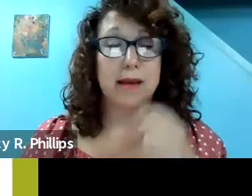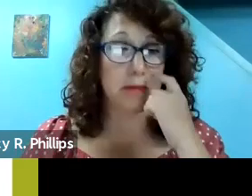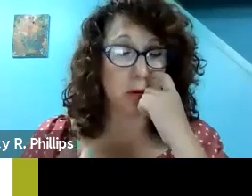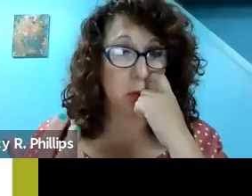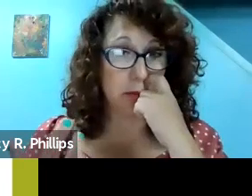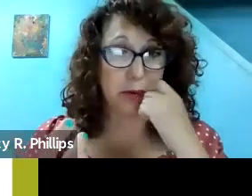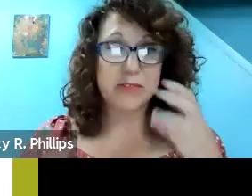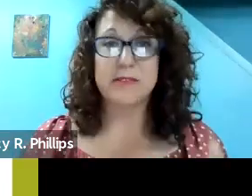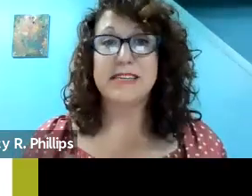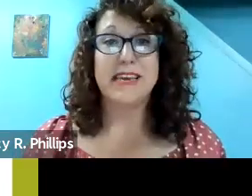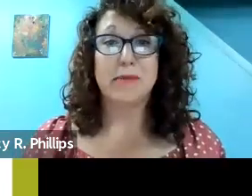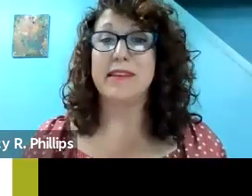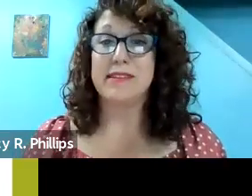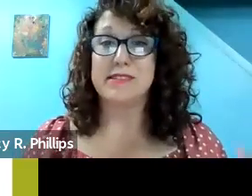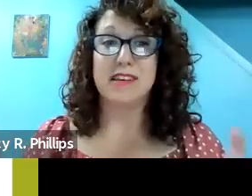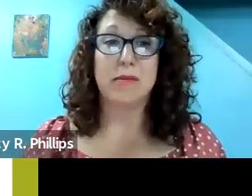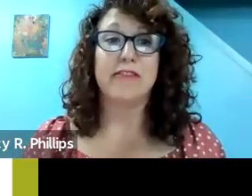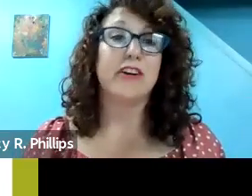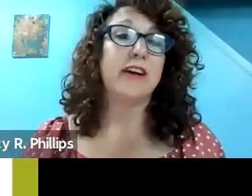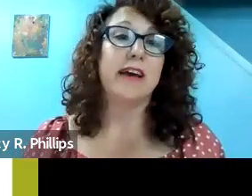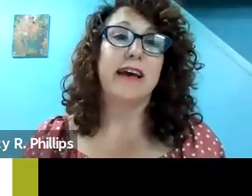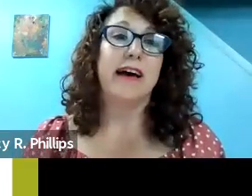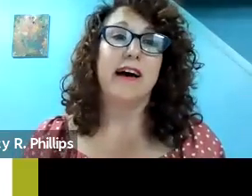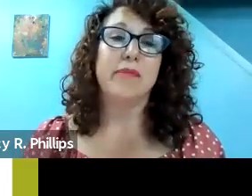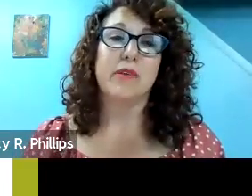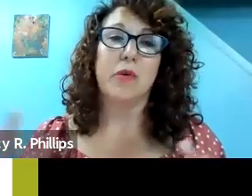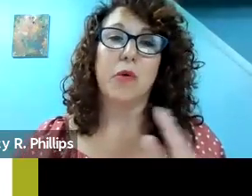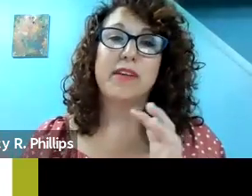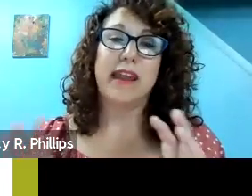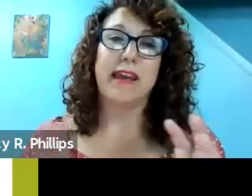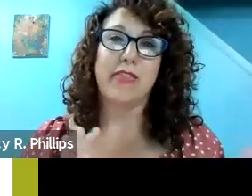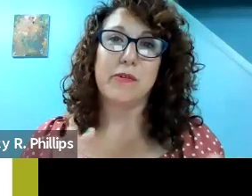time or a one person team, it is a team effort. So coordinating